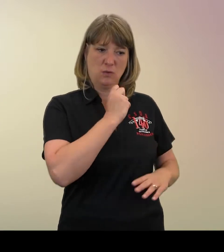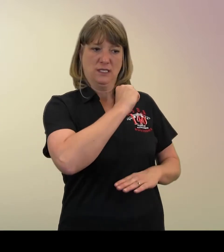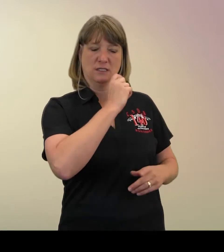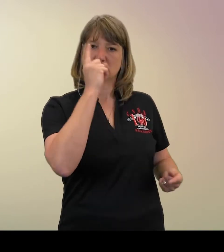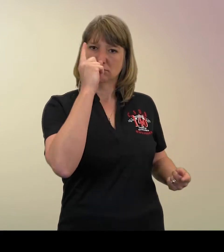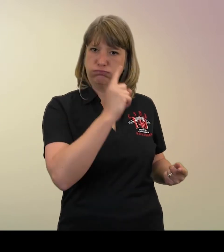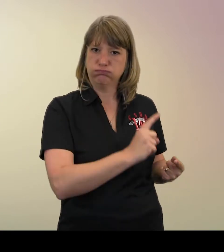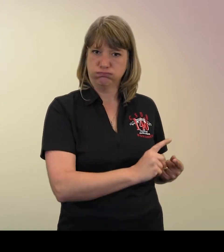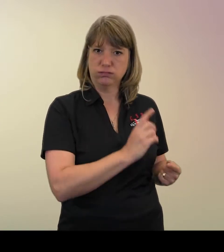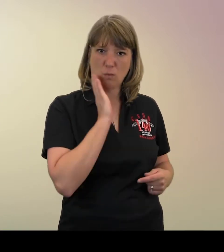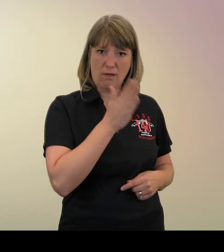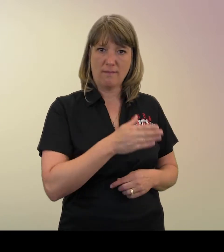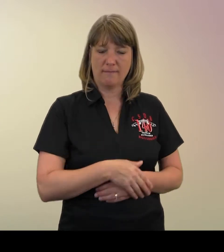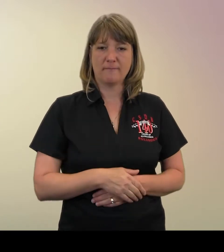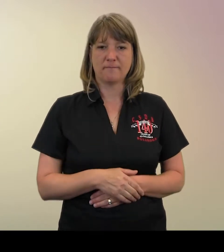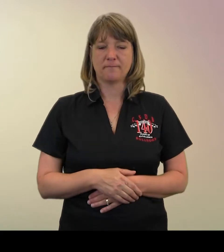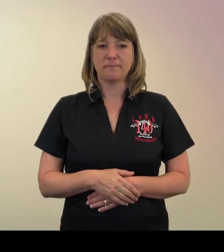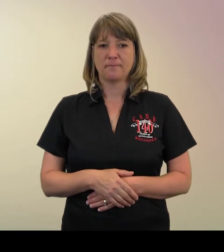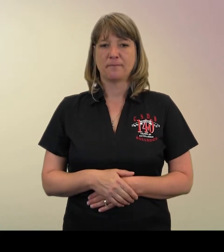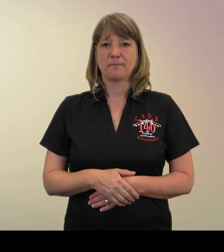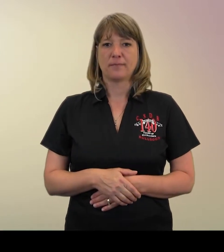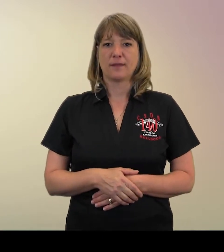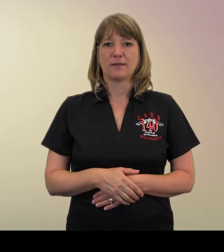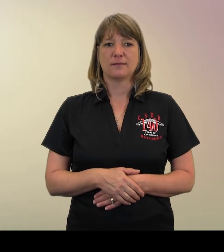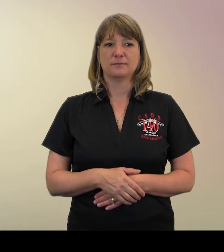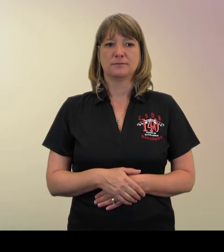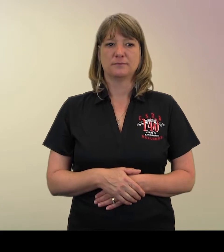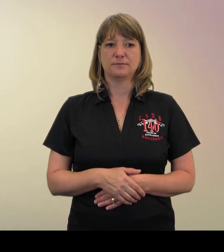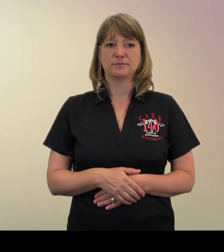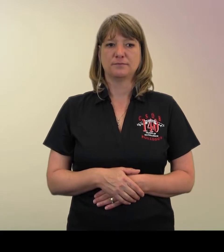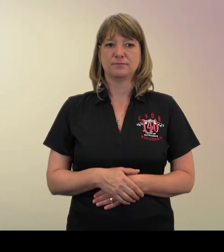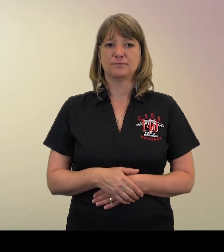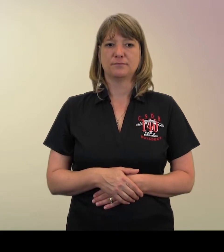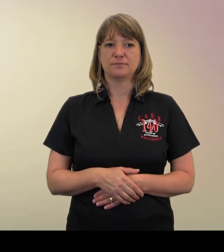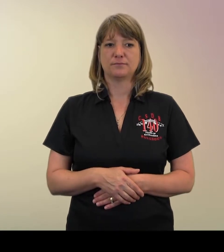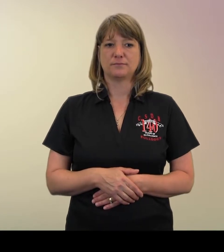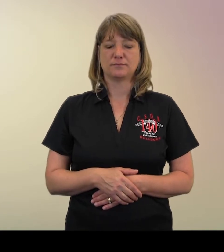you'll generally see less resistance.